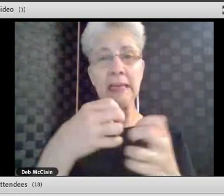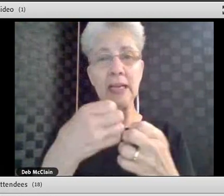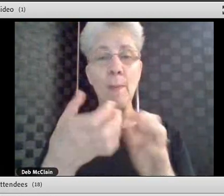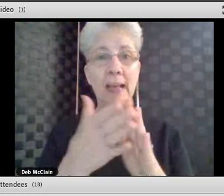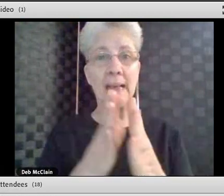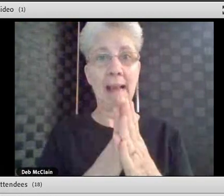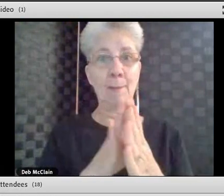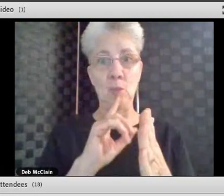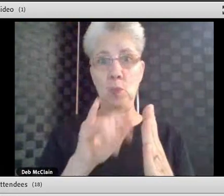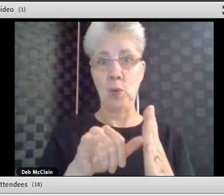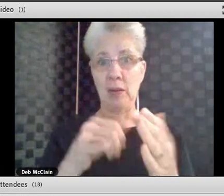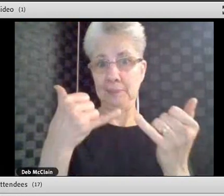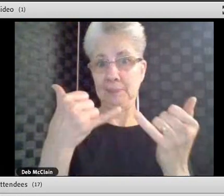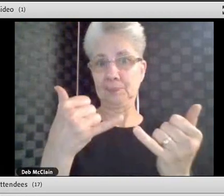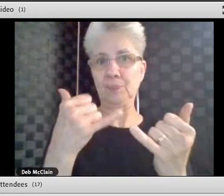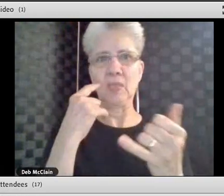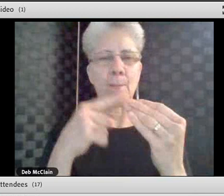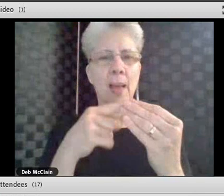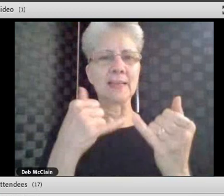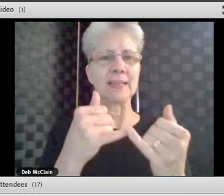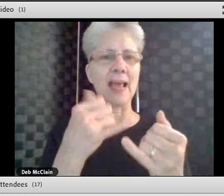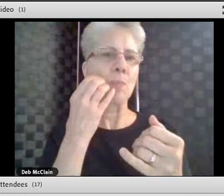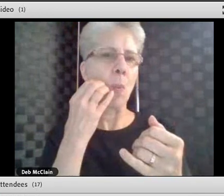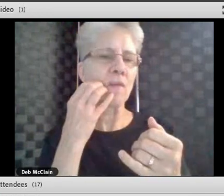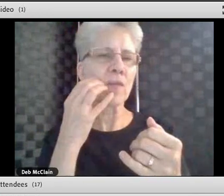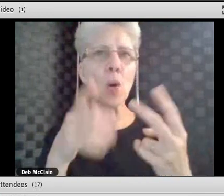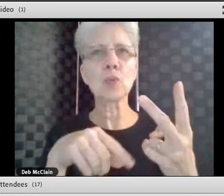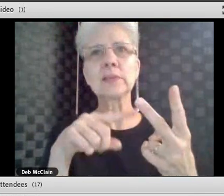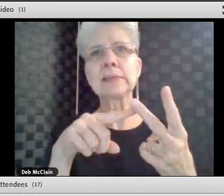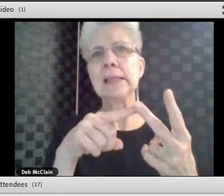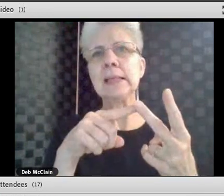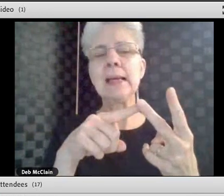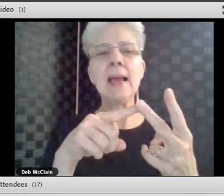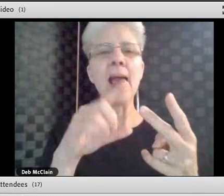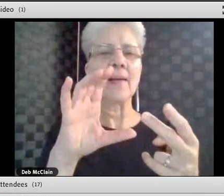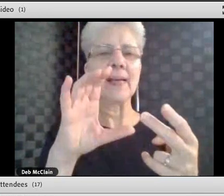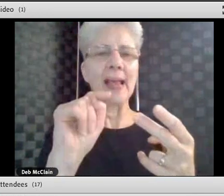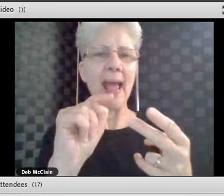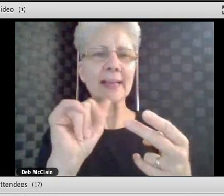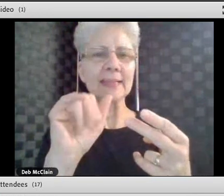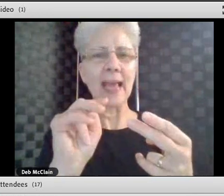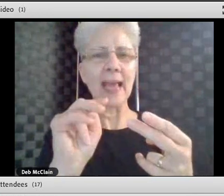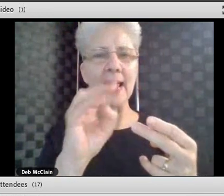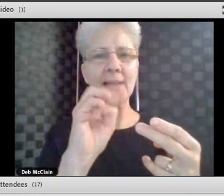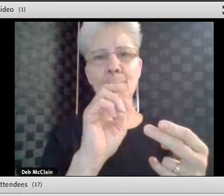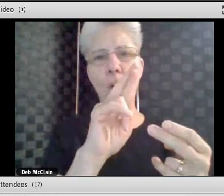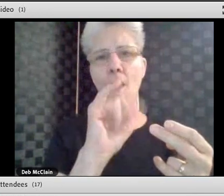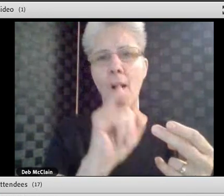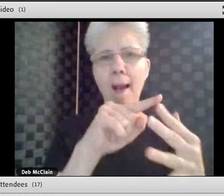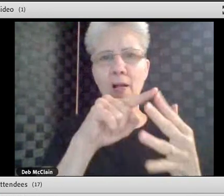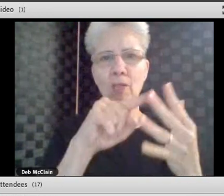I mean, think about today's mobile phones, our CAT scans and MRIs, and then "Star Trek: The Next Generation"